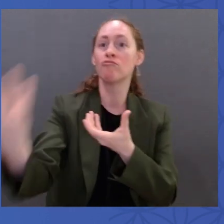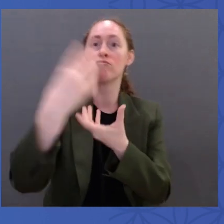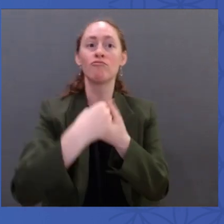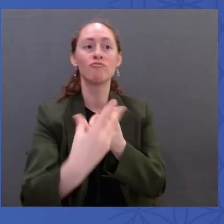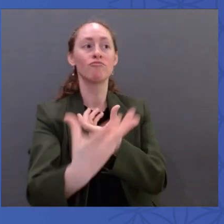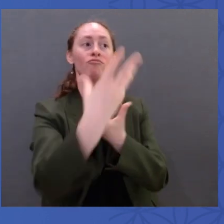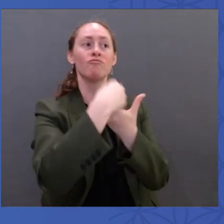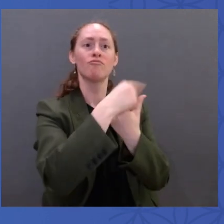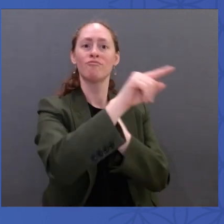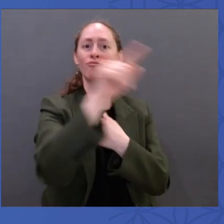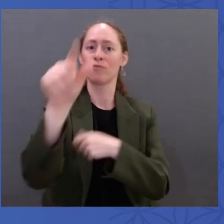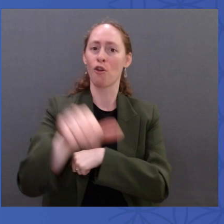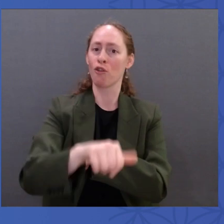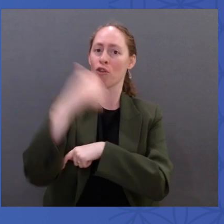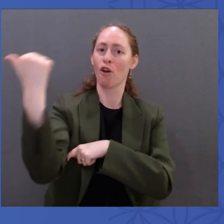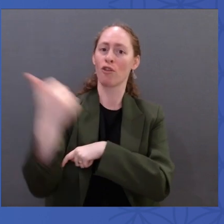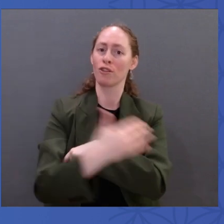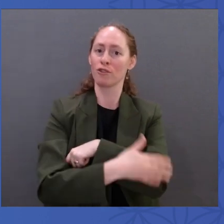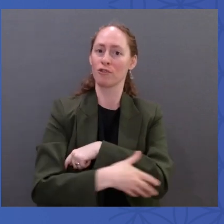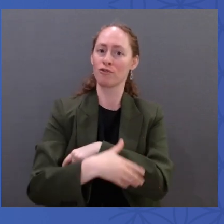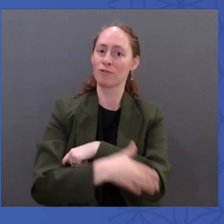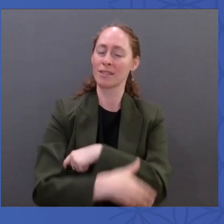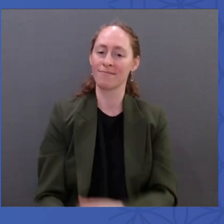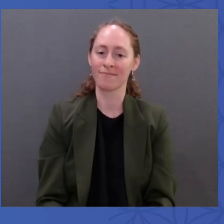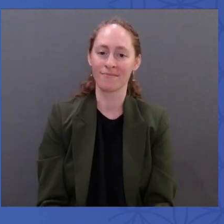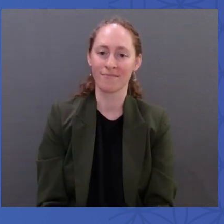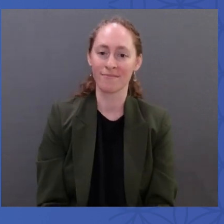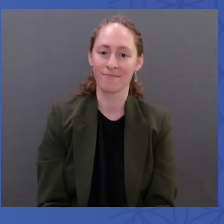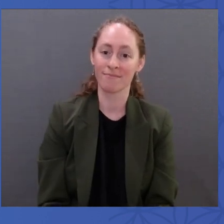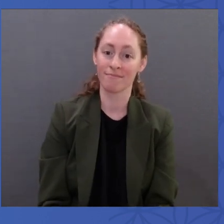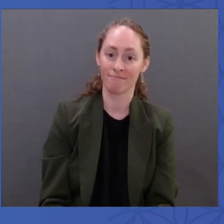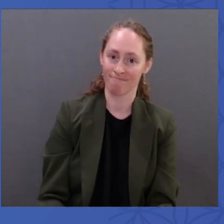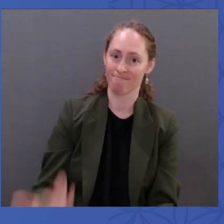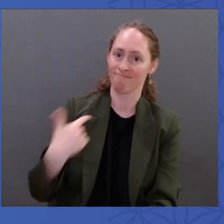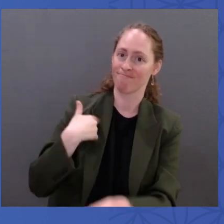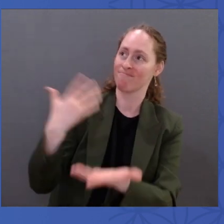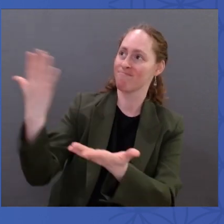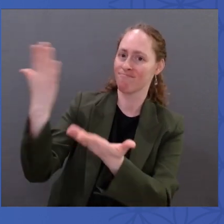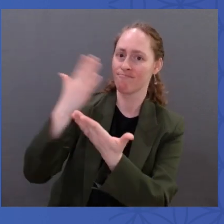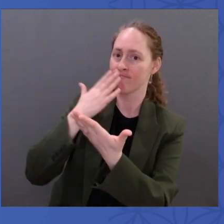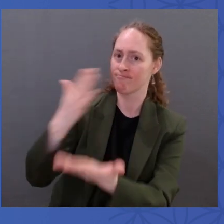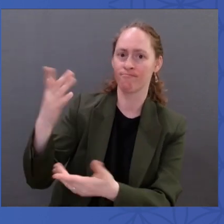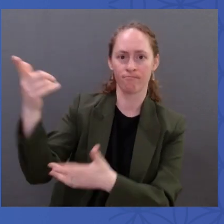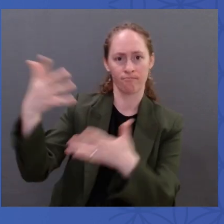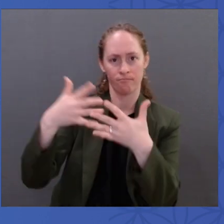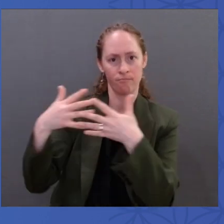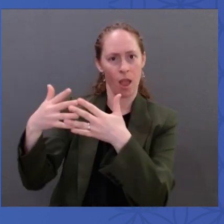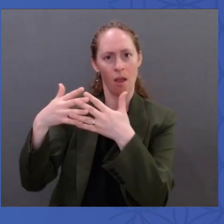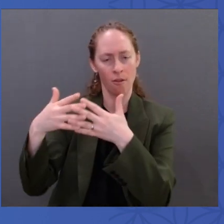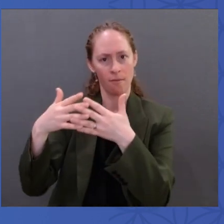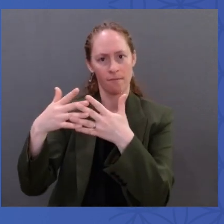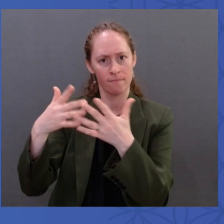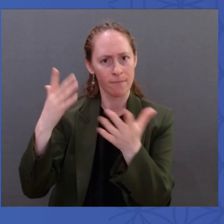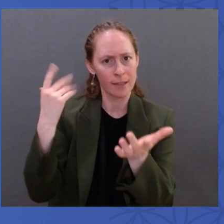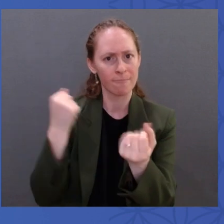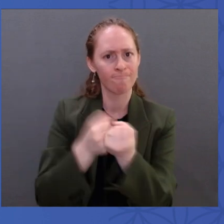We welcome the United States assurance of support for ASEAN Member States in pursuing IPEF initiatives.